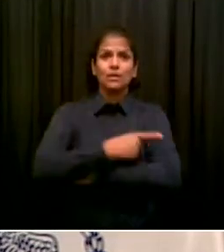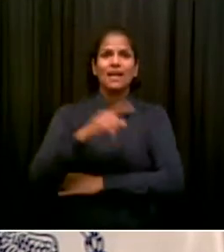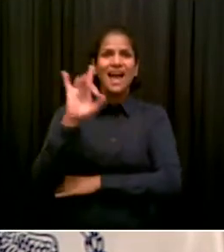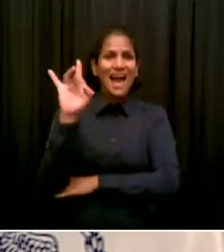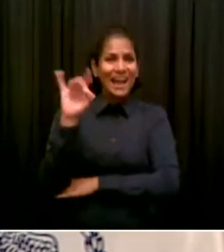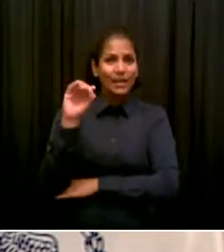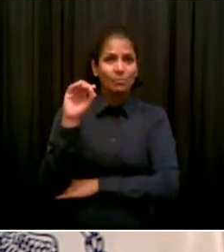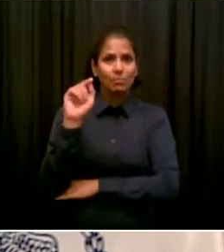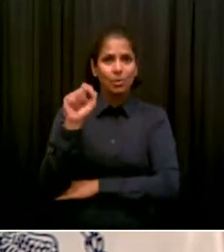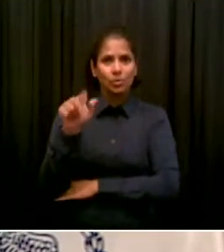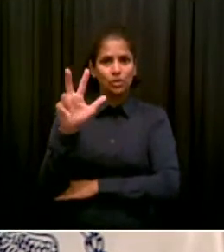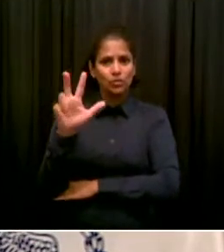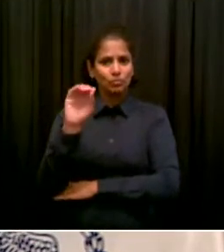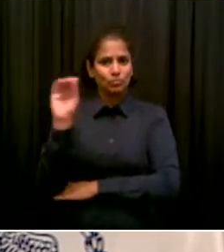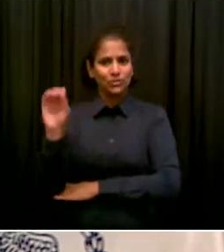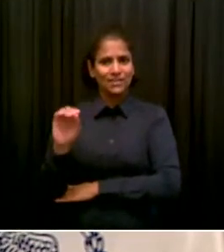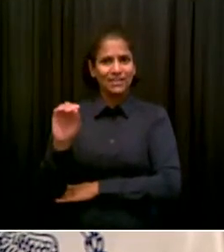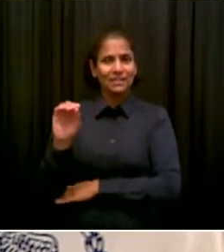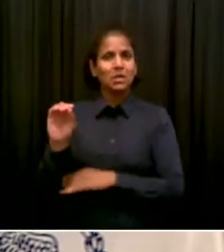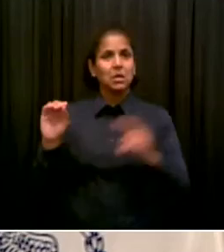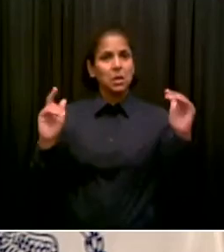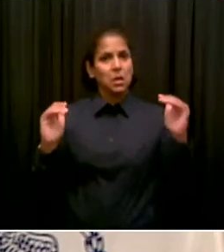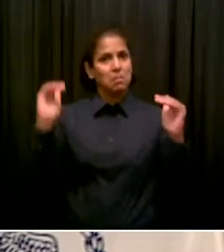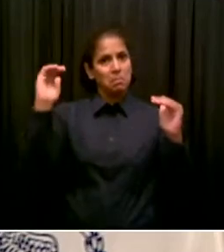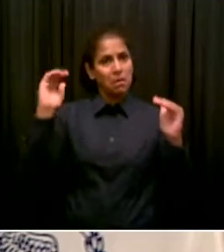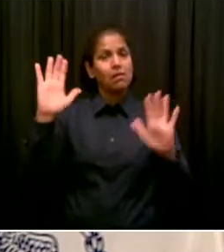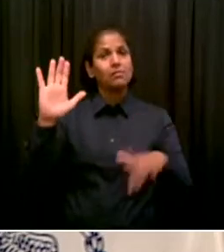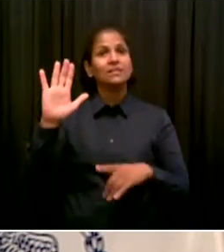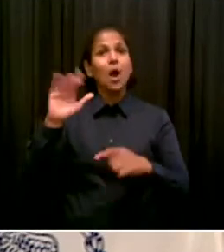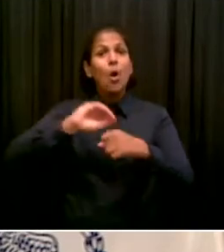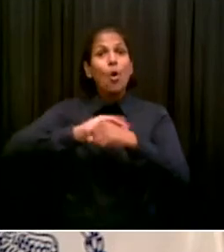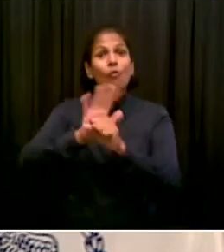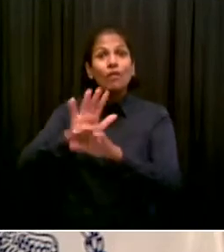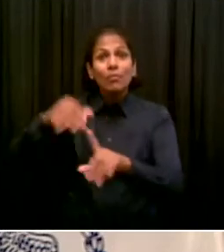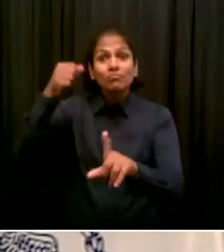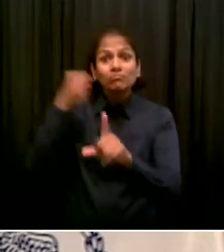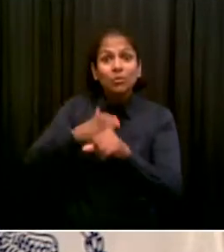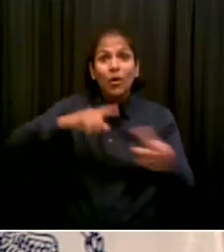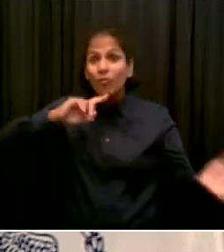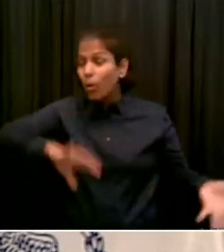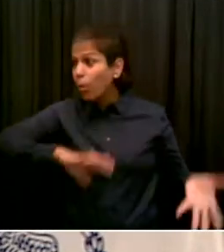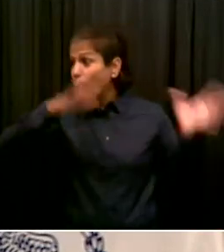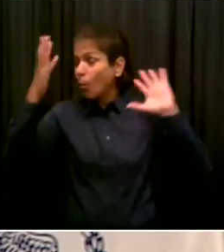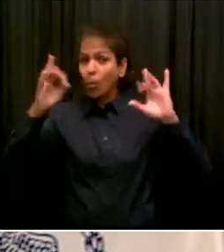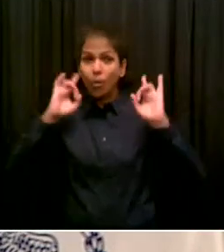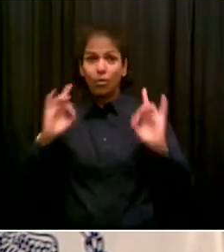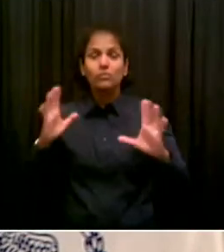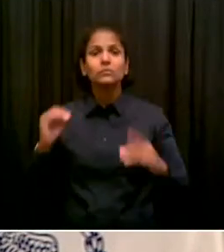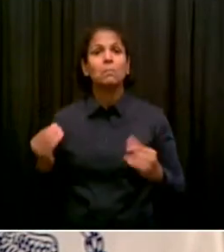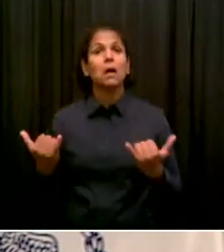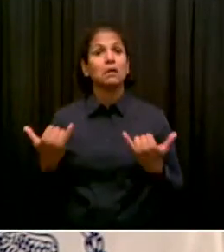DAY WAS 83%. WE UNDERSTAND THERE IS A